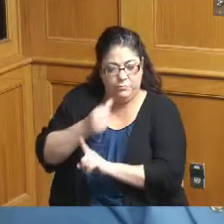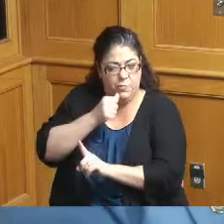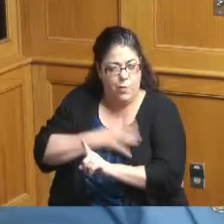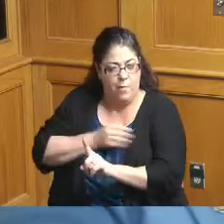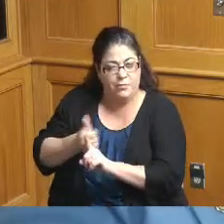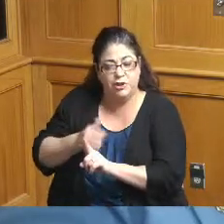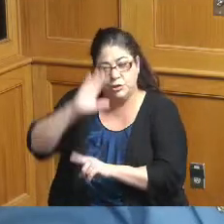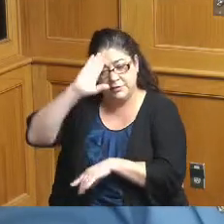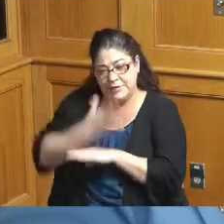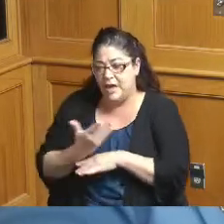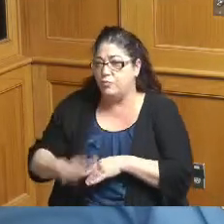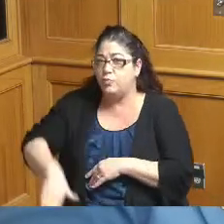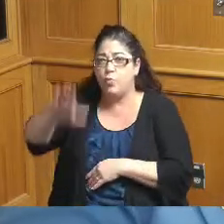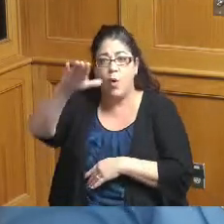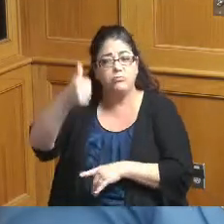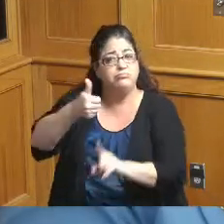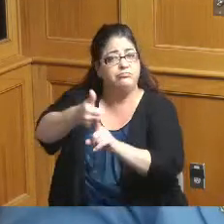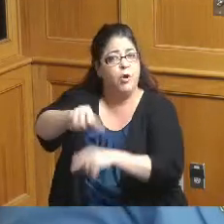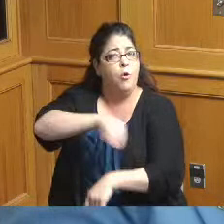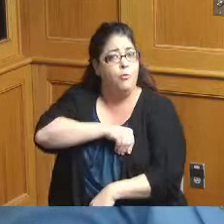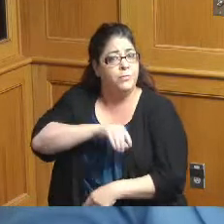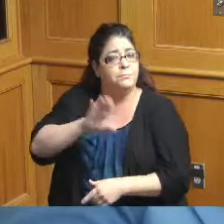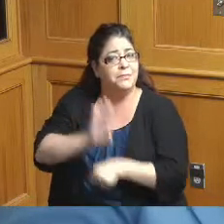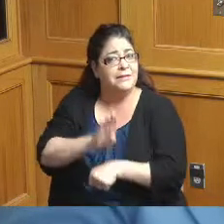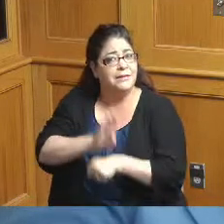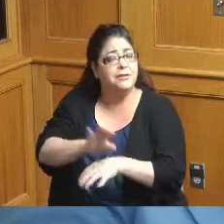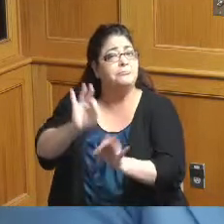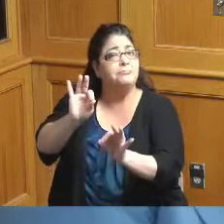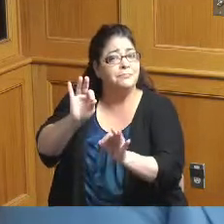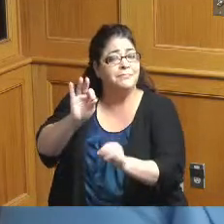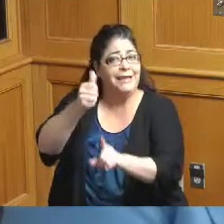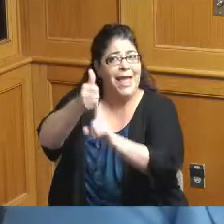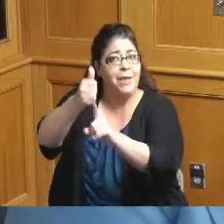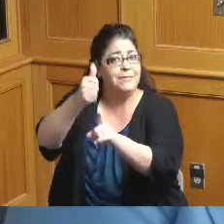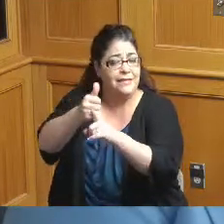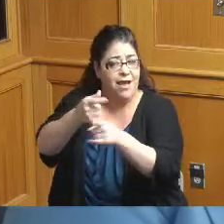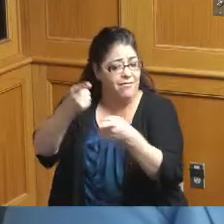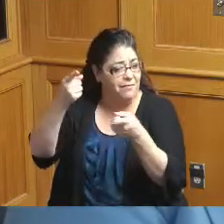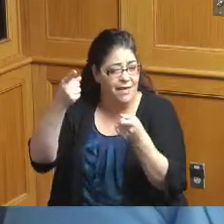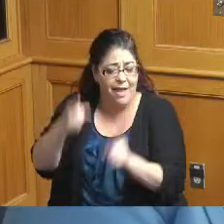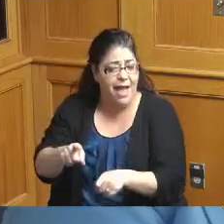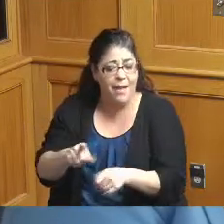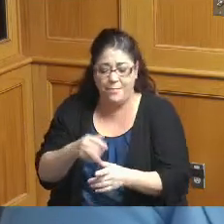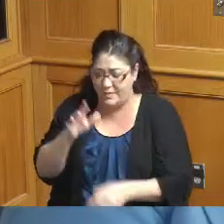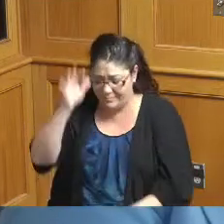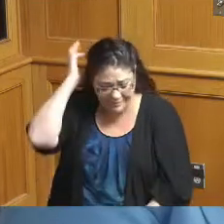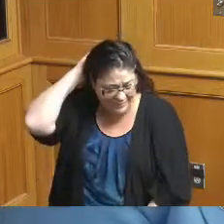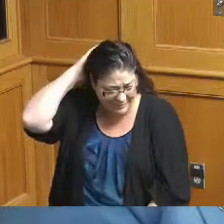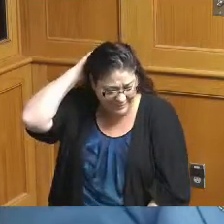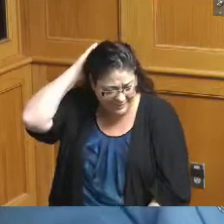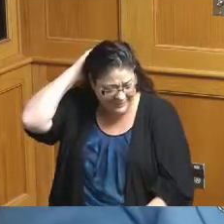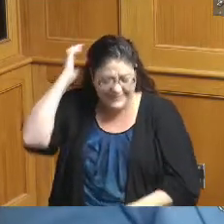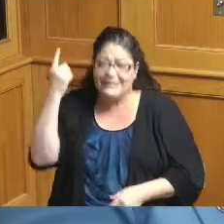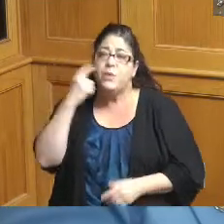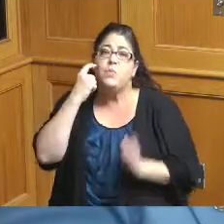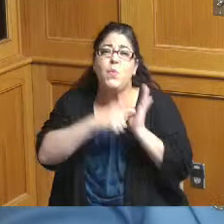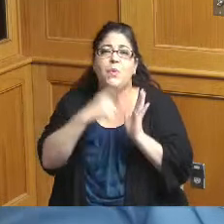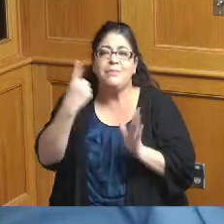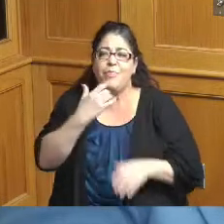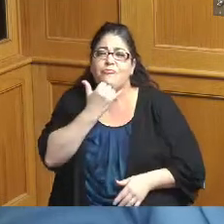grown has his own business and ended up having something on his stomach went to a particular